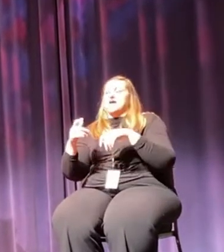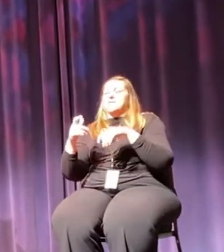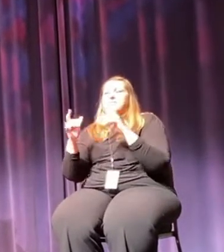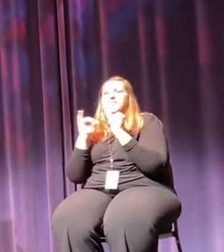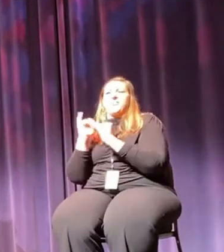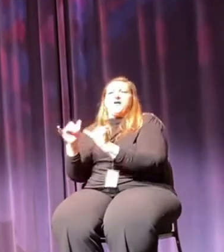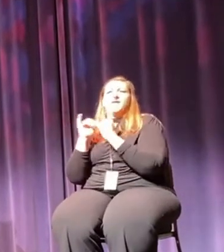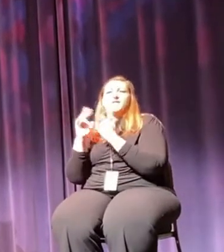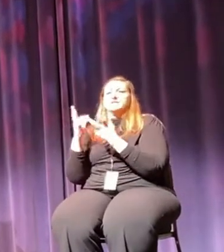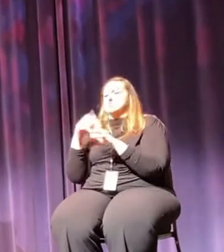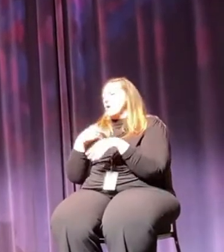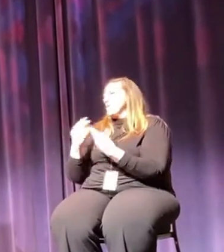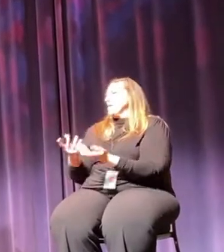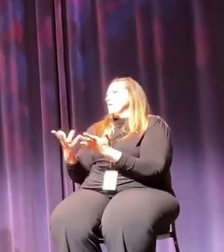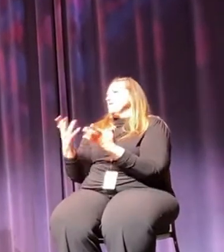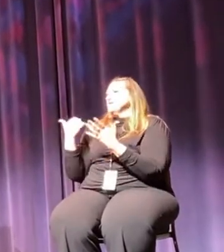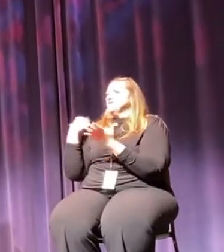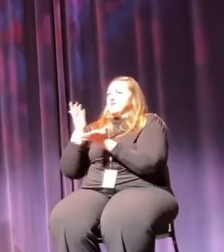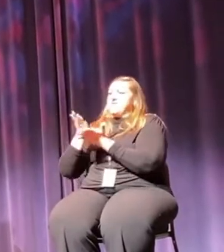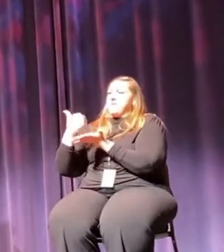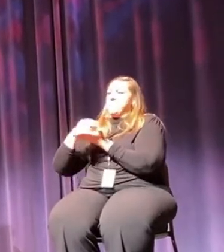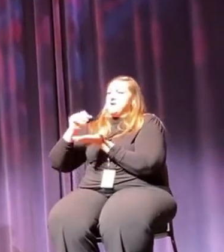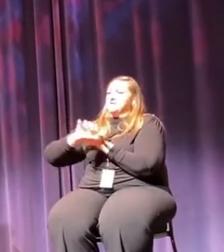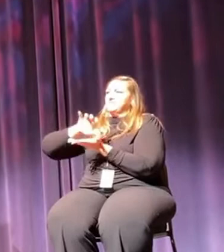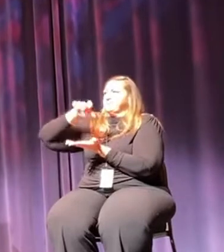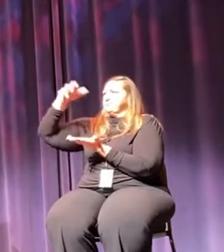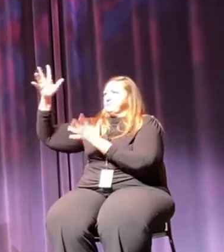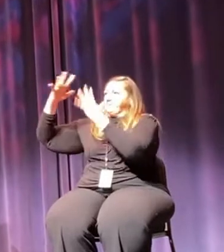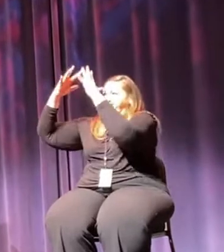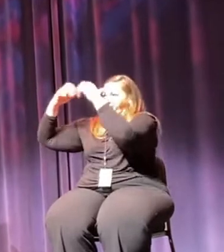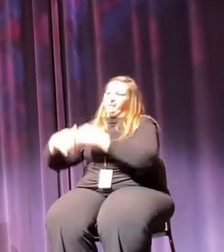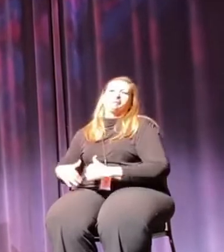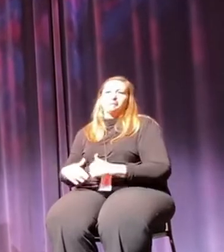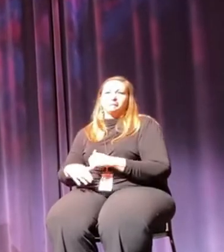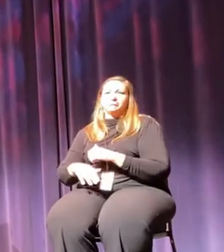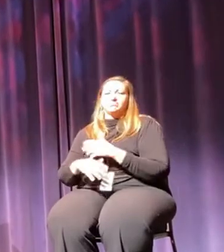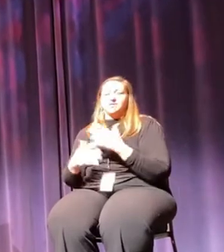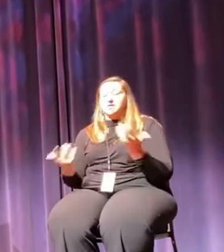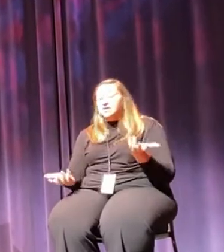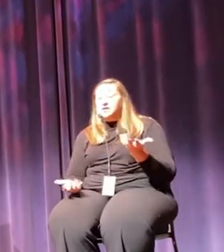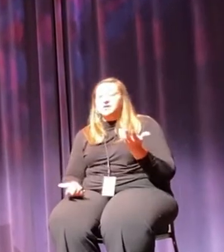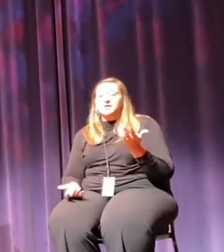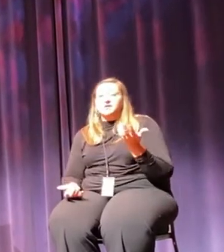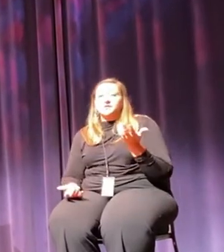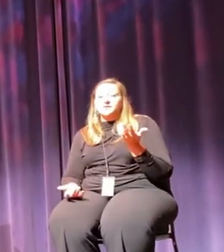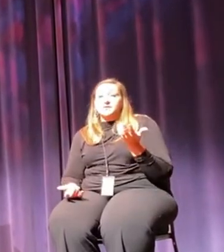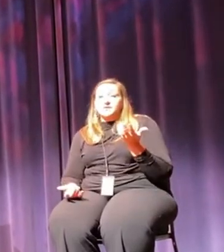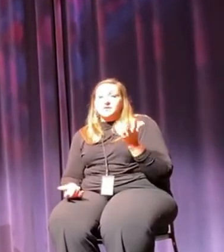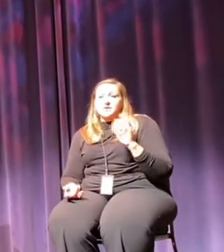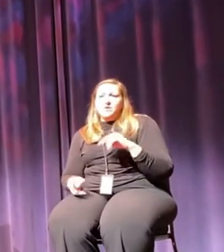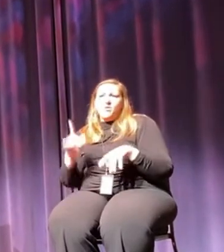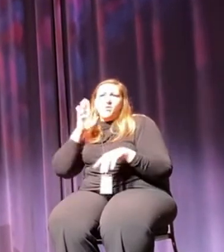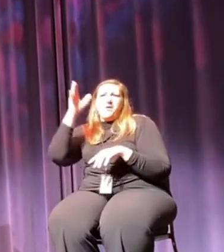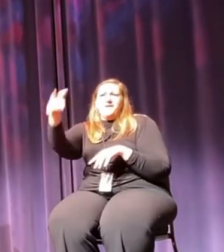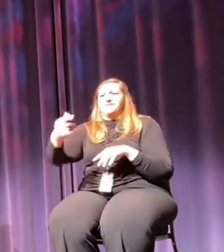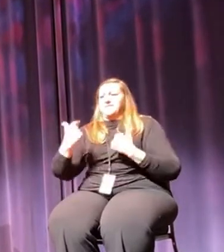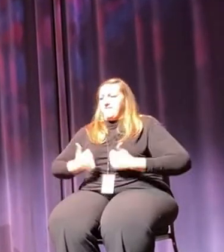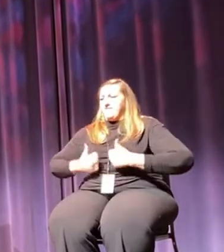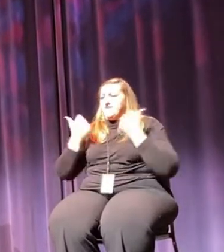What I wouldn't give to see their budget specs crash. One day, if they survived this.